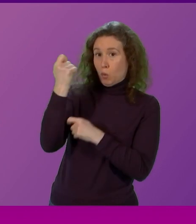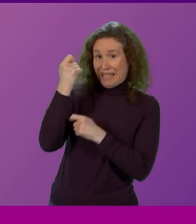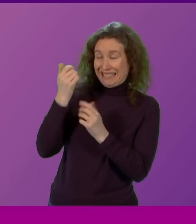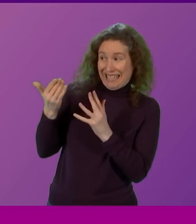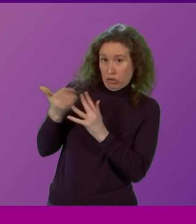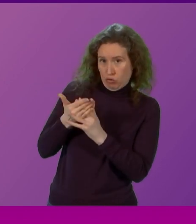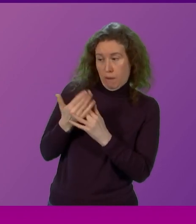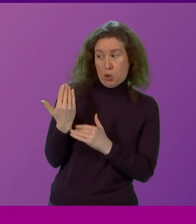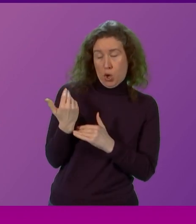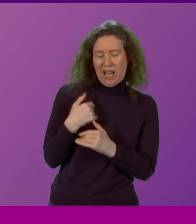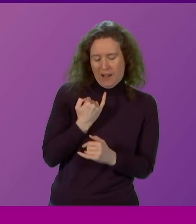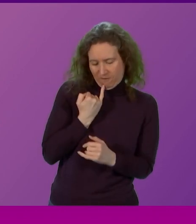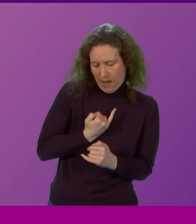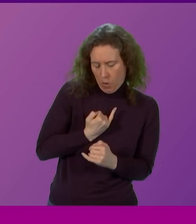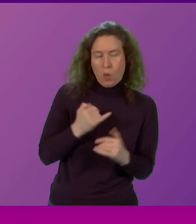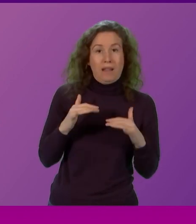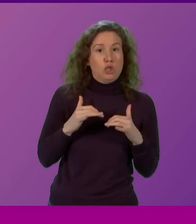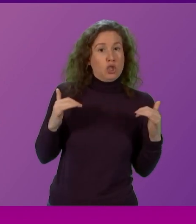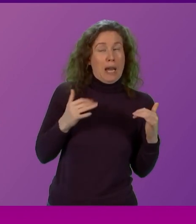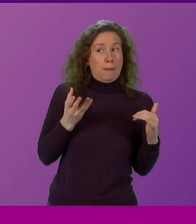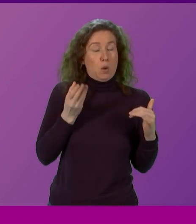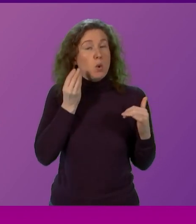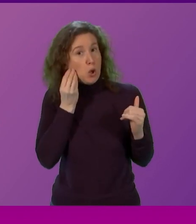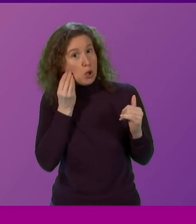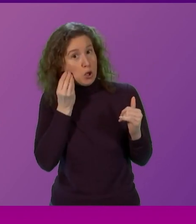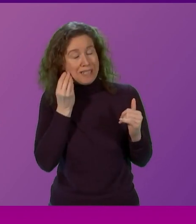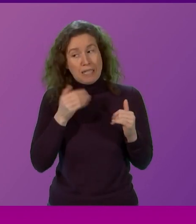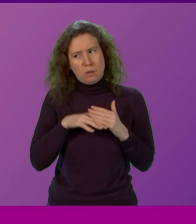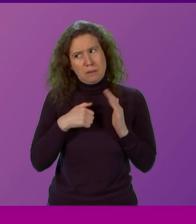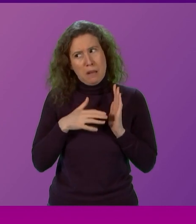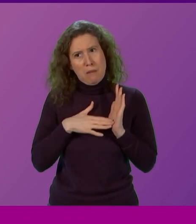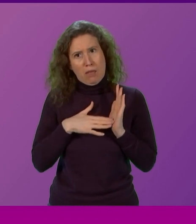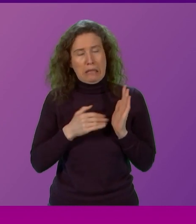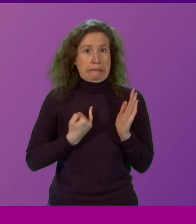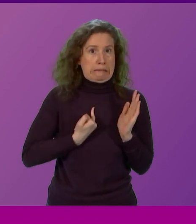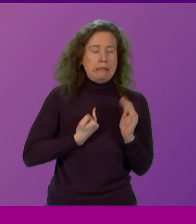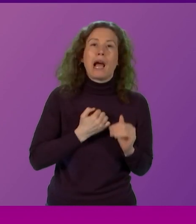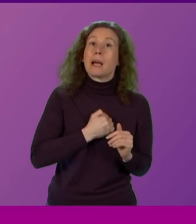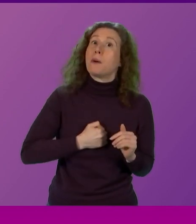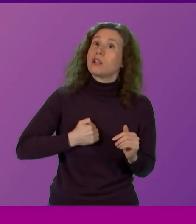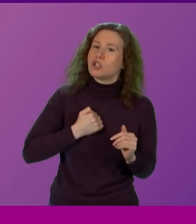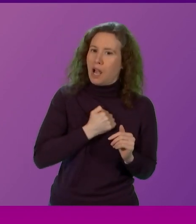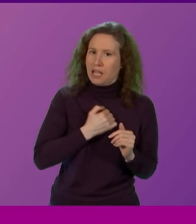To you, to members and to everyone listening—including, probably, my mother—I apologise for that.